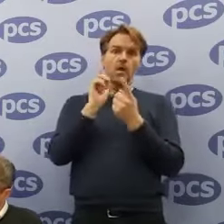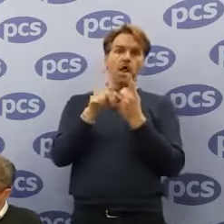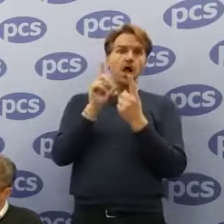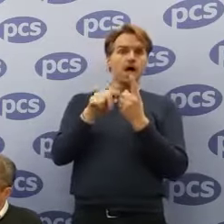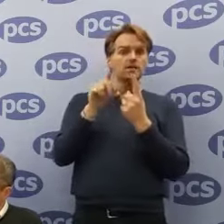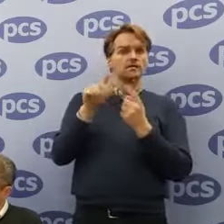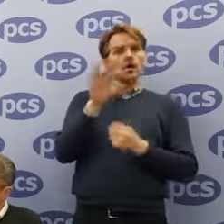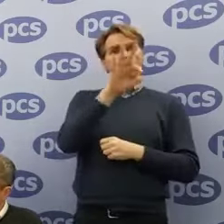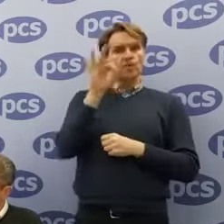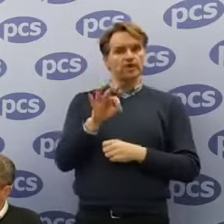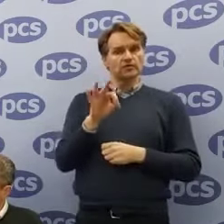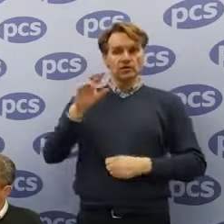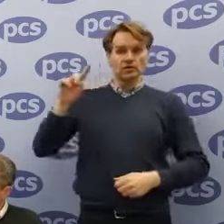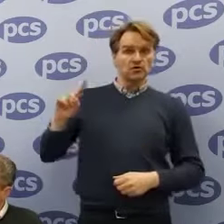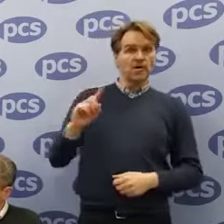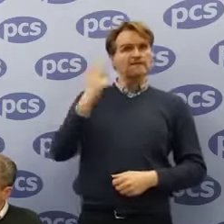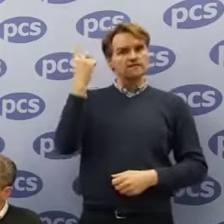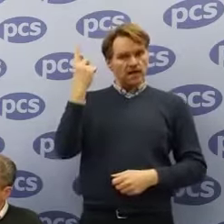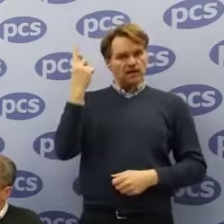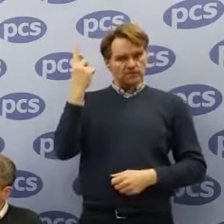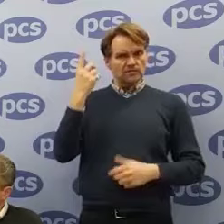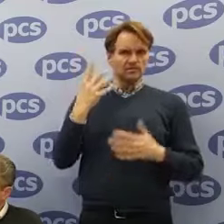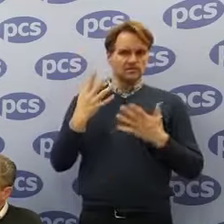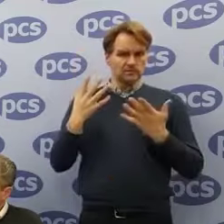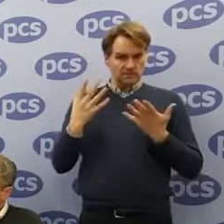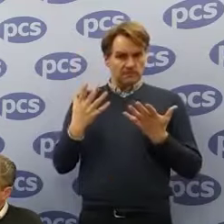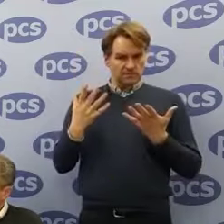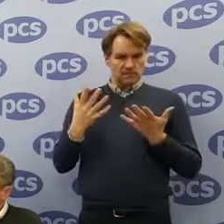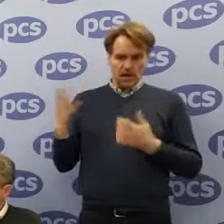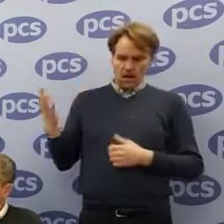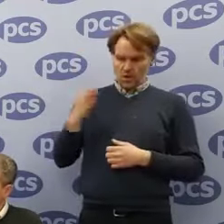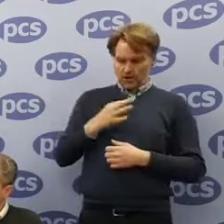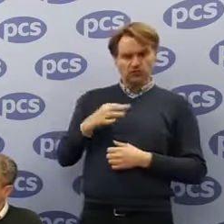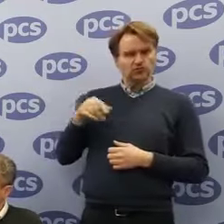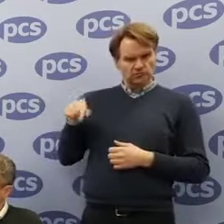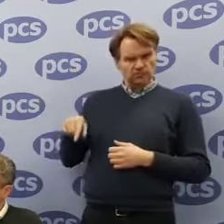asking Mark - this Facebook live follows on from a 2-day NEC last week where we